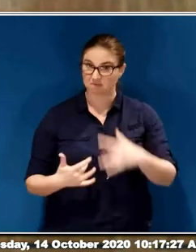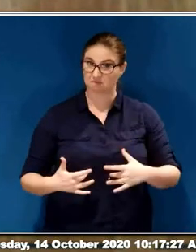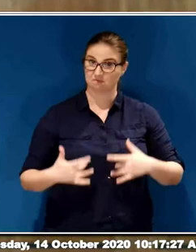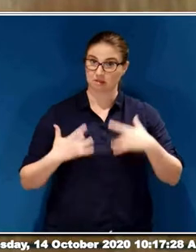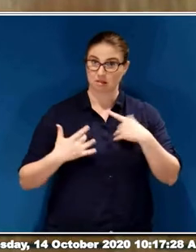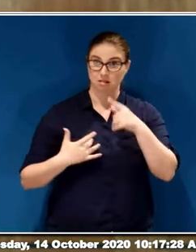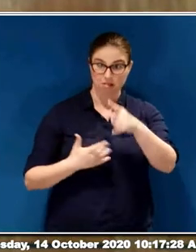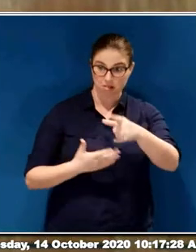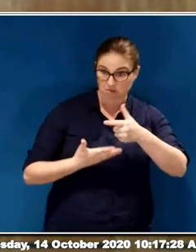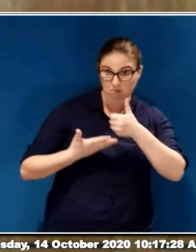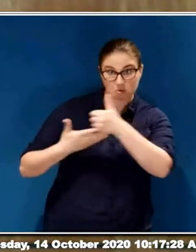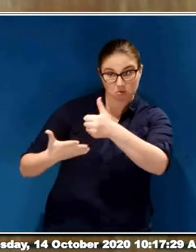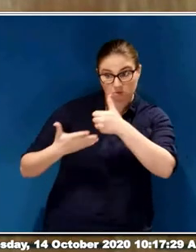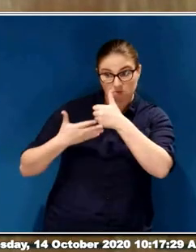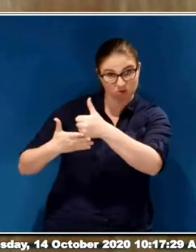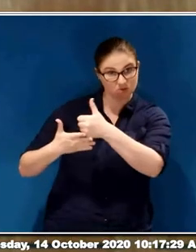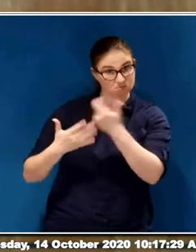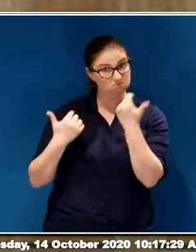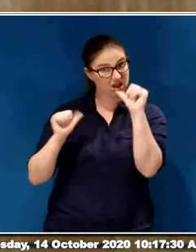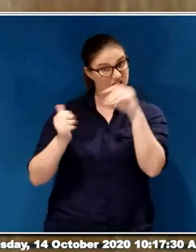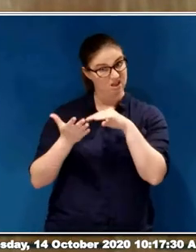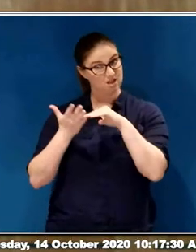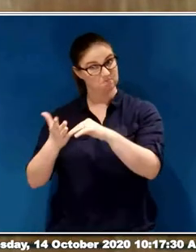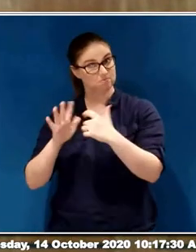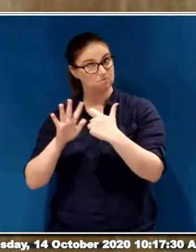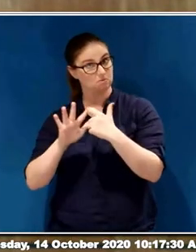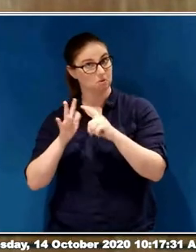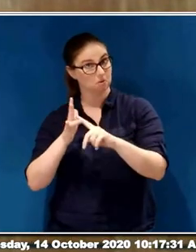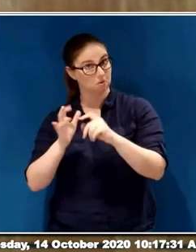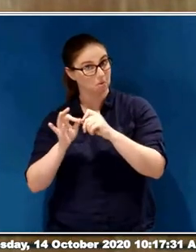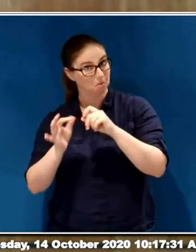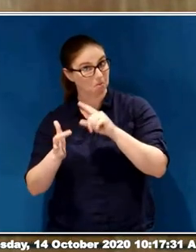Were they working well? They were because it was individualised learning.